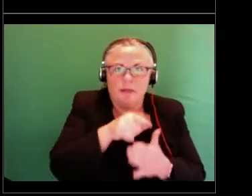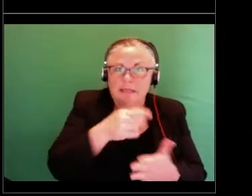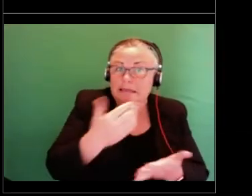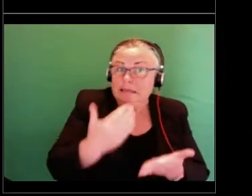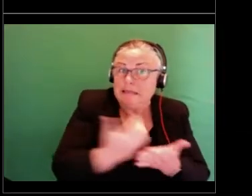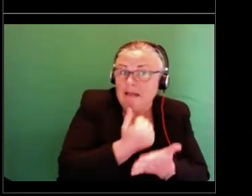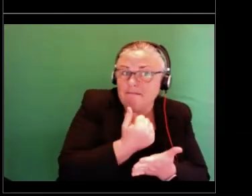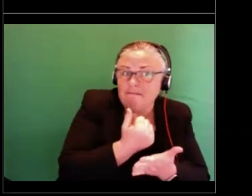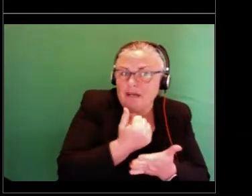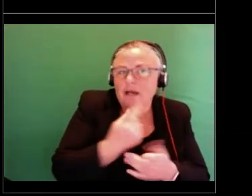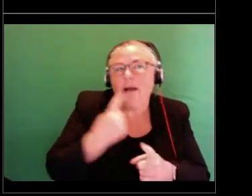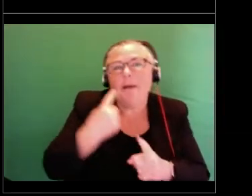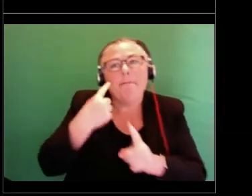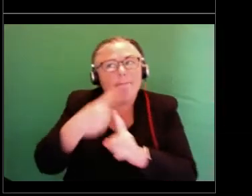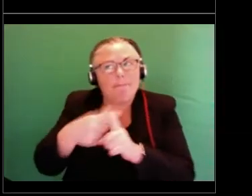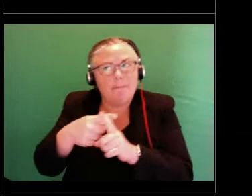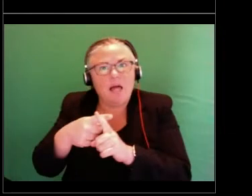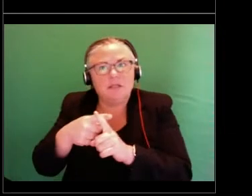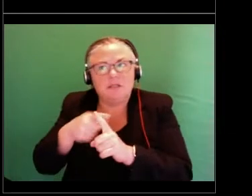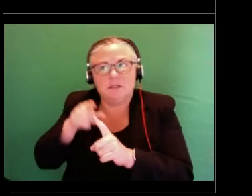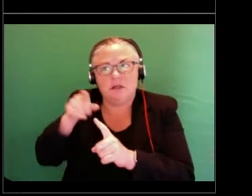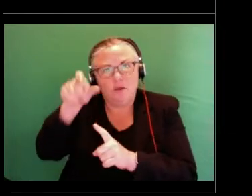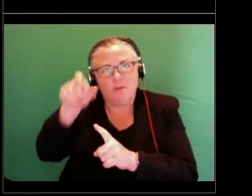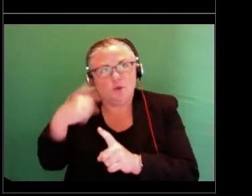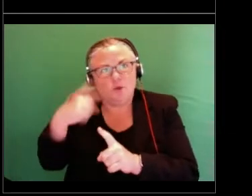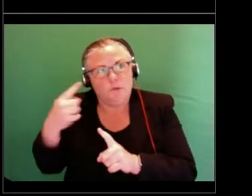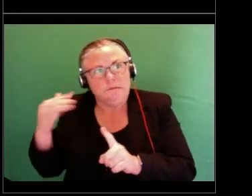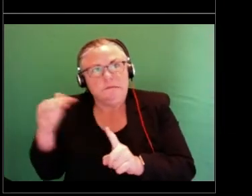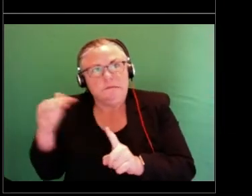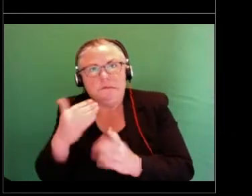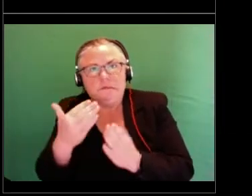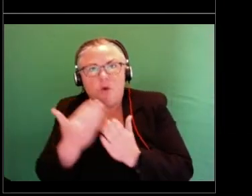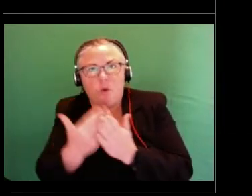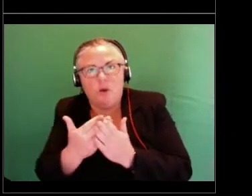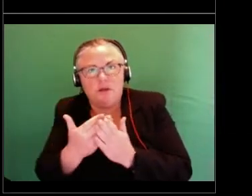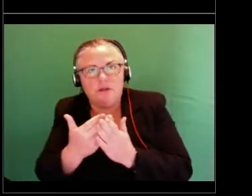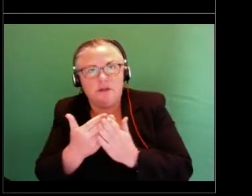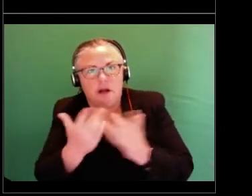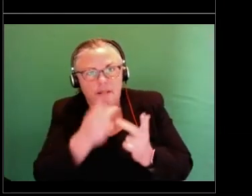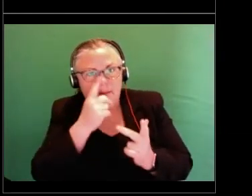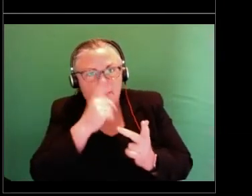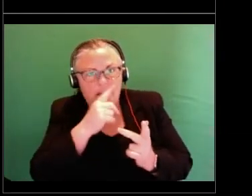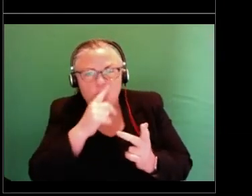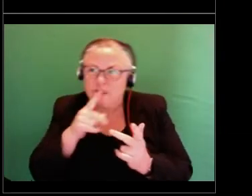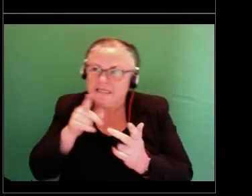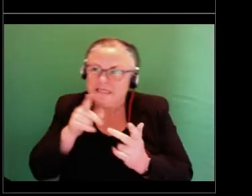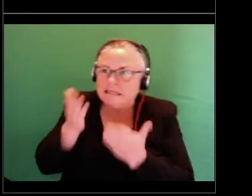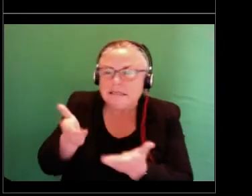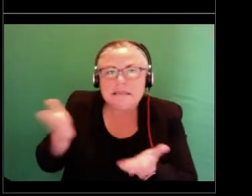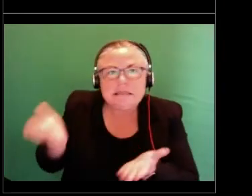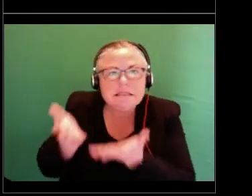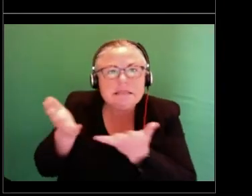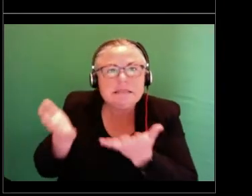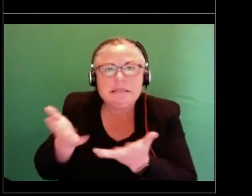I will go through some specific examples throughout the presentation today. You may come across clients that has had a child removed where there might be an imminent departure of that child from Australia.